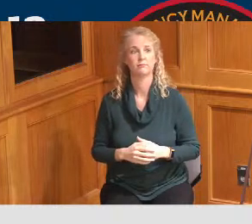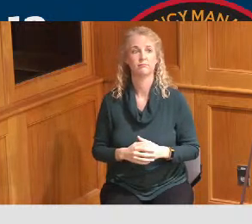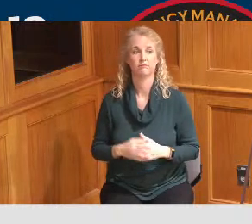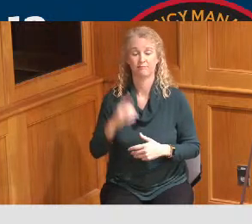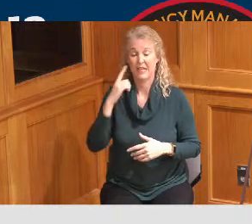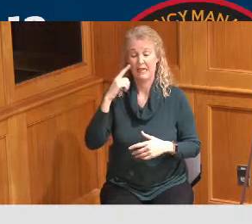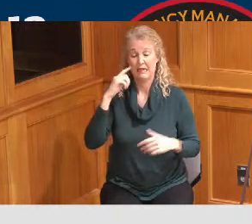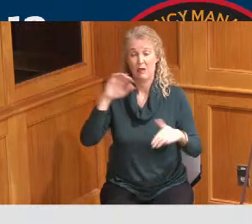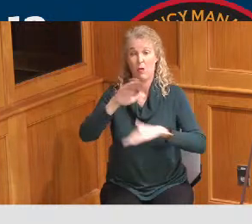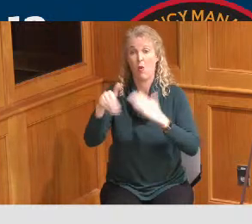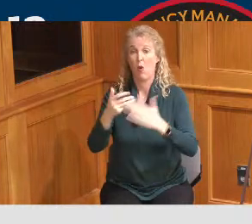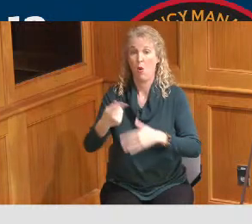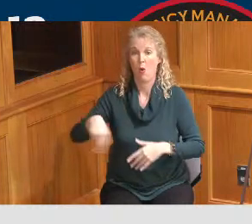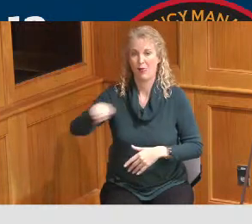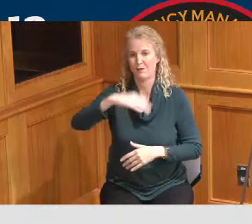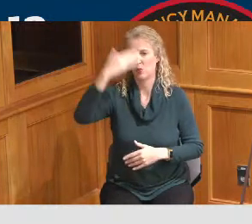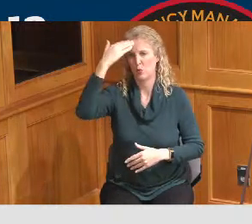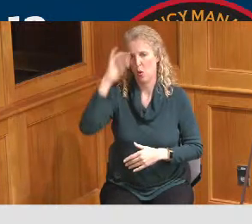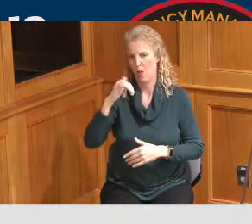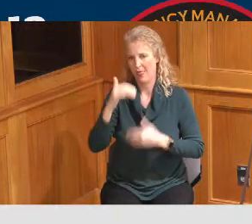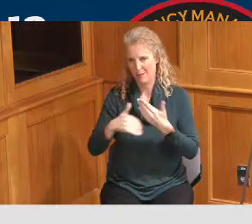here has been through the Declaration process a couple of times at this point